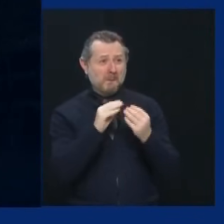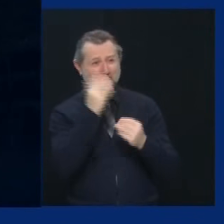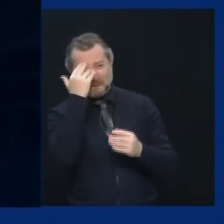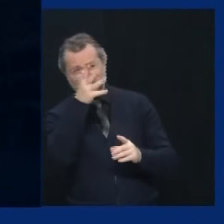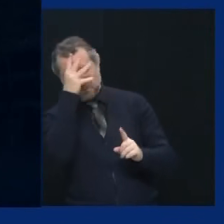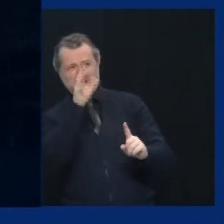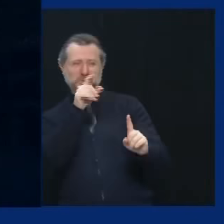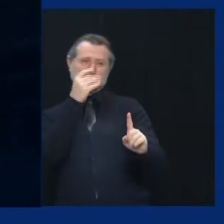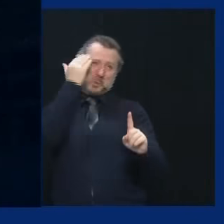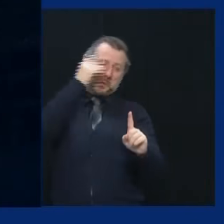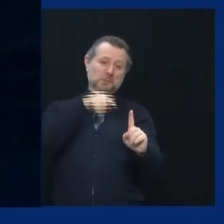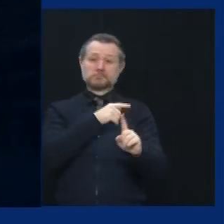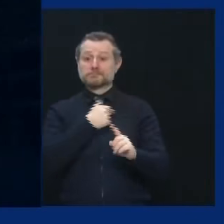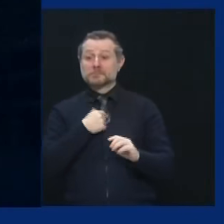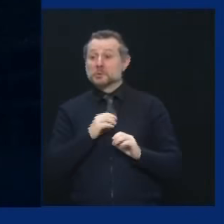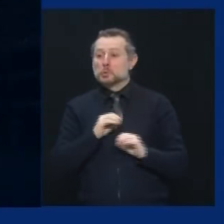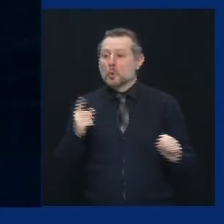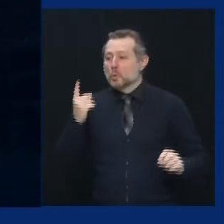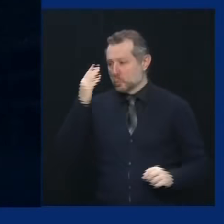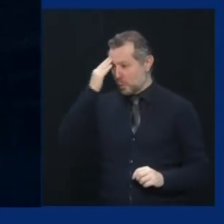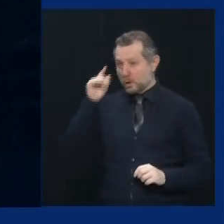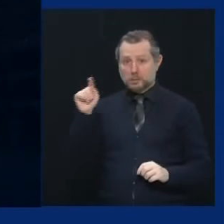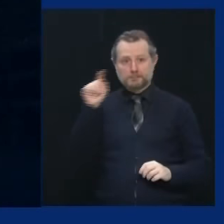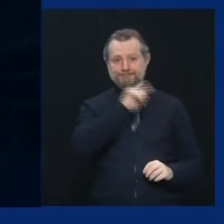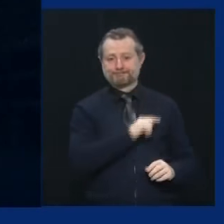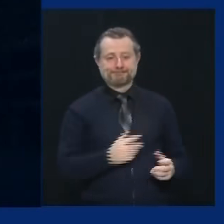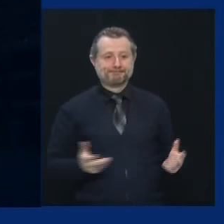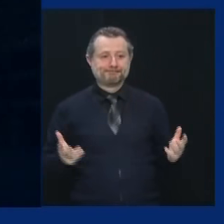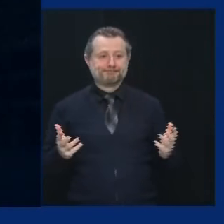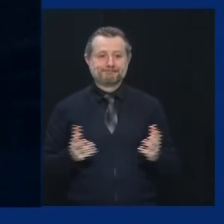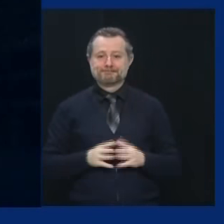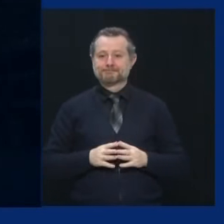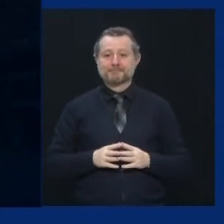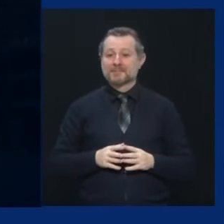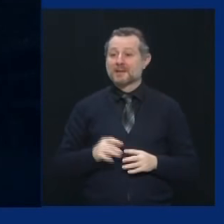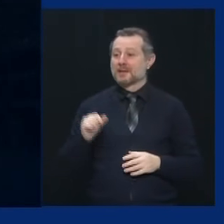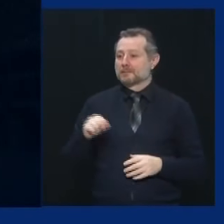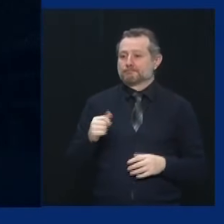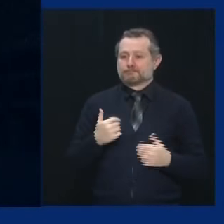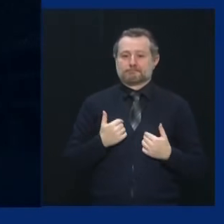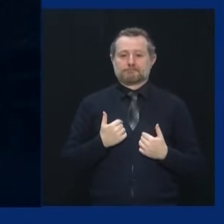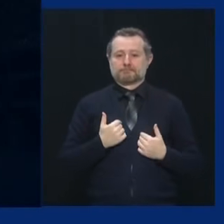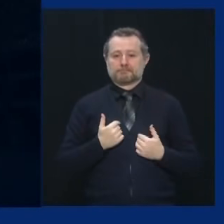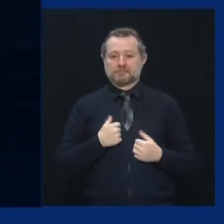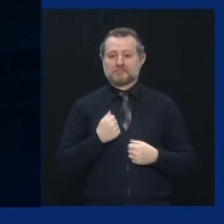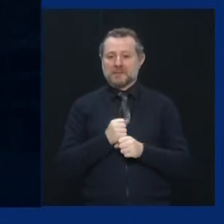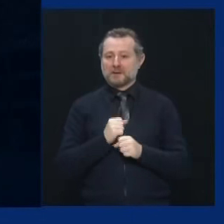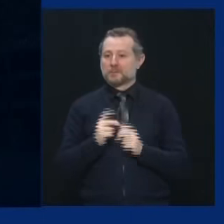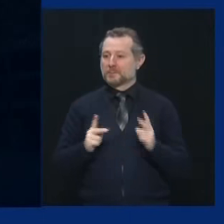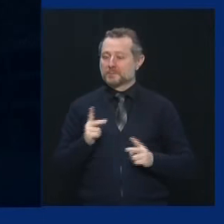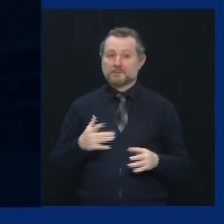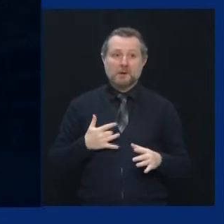IS PEOPLE GETTING AN APPOINTMENT AND MISSING THE APPOINTMENT.